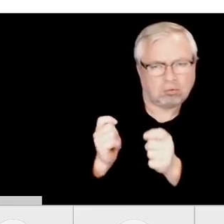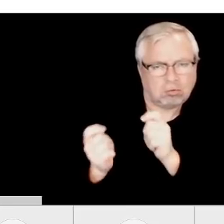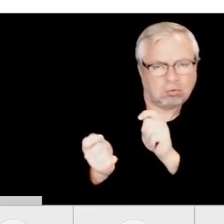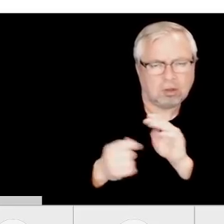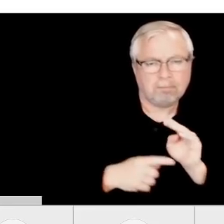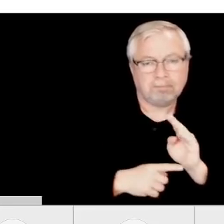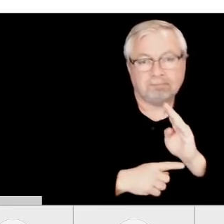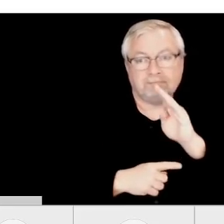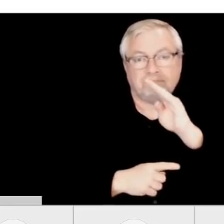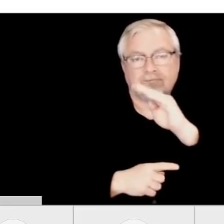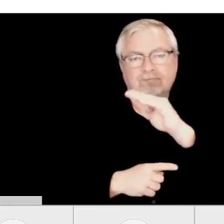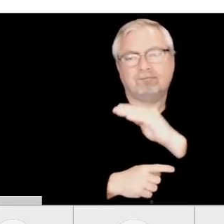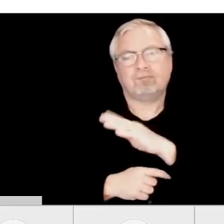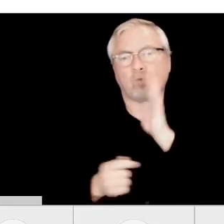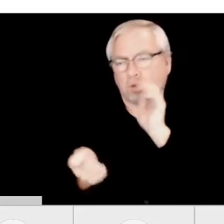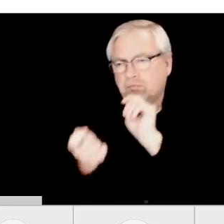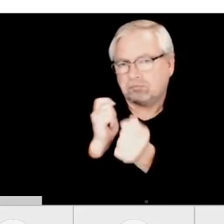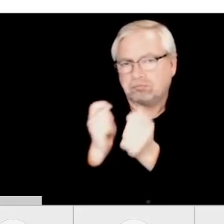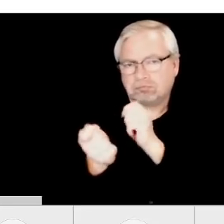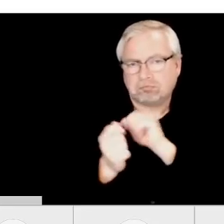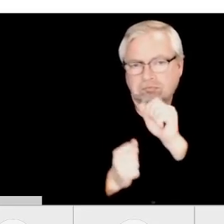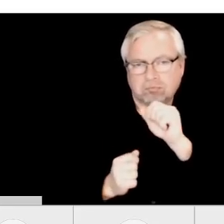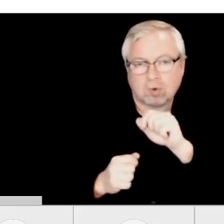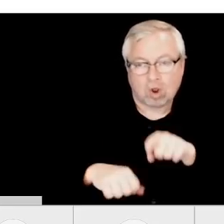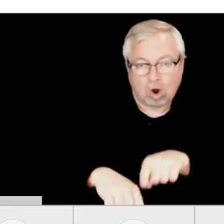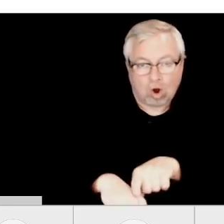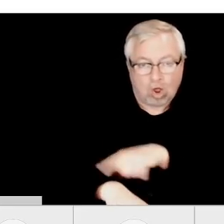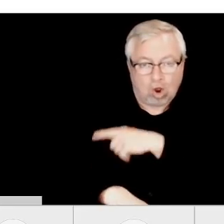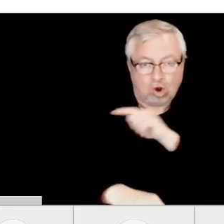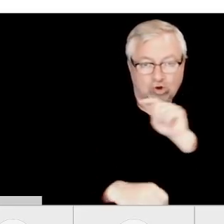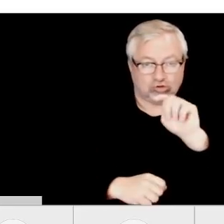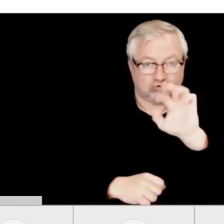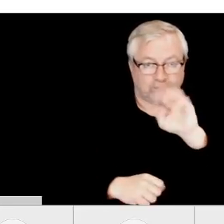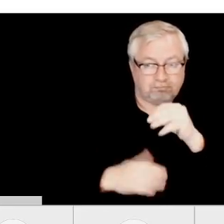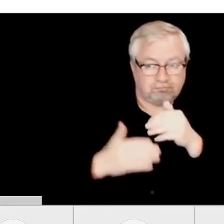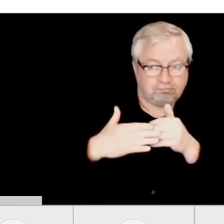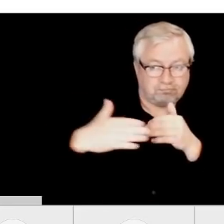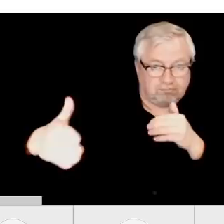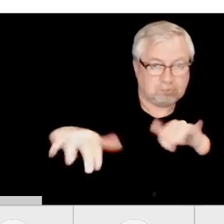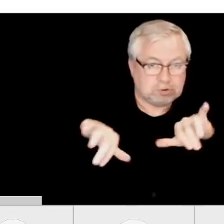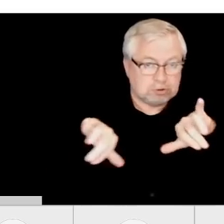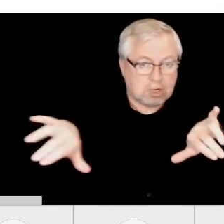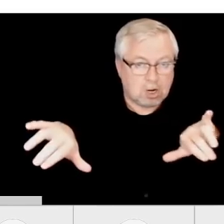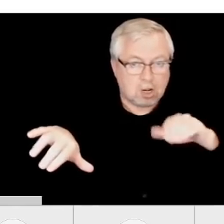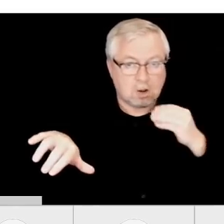And then if you go into longer periods of time you do see that peak reduce further.